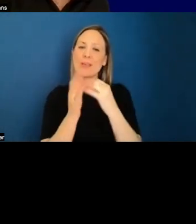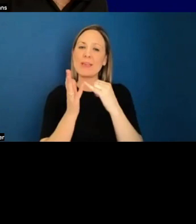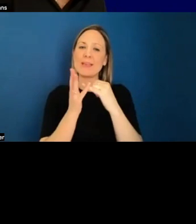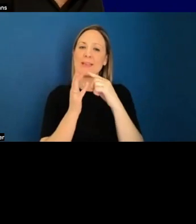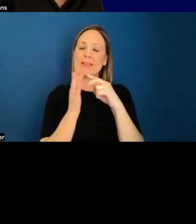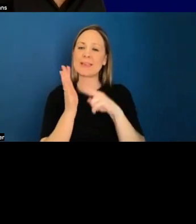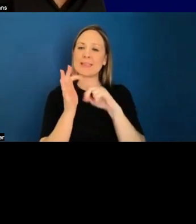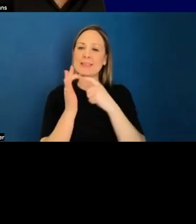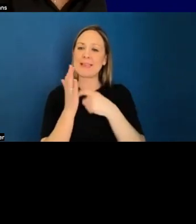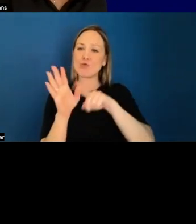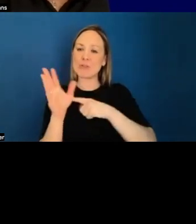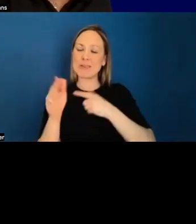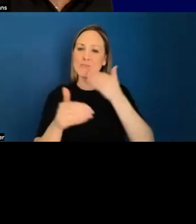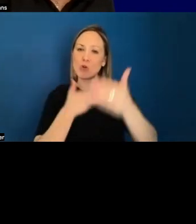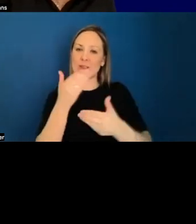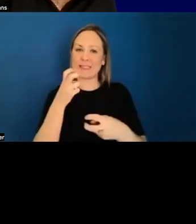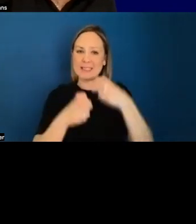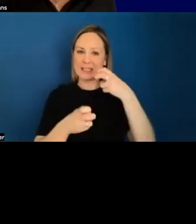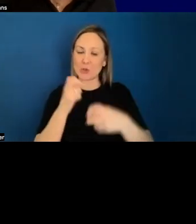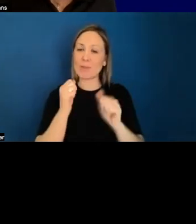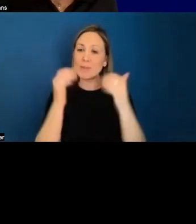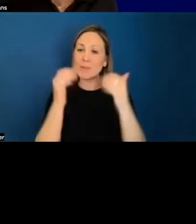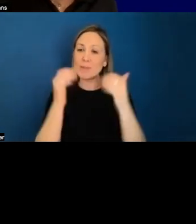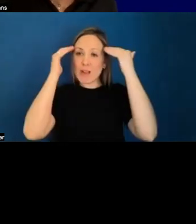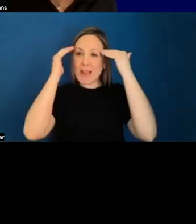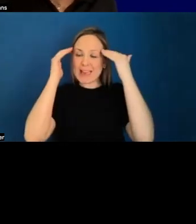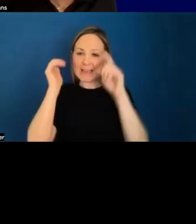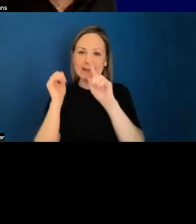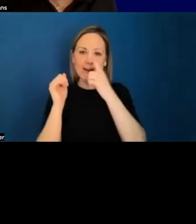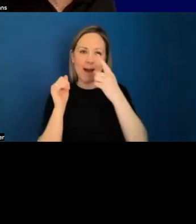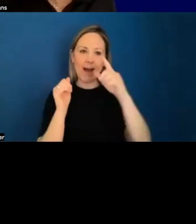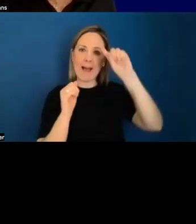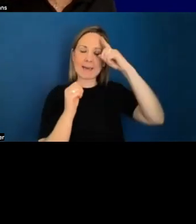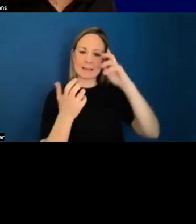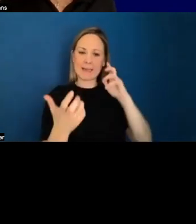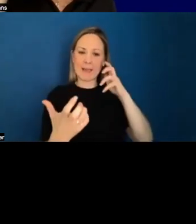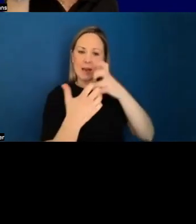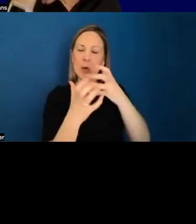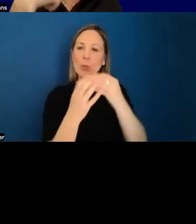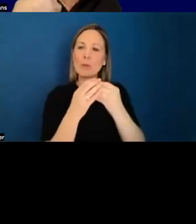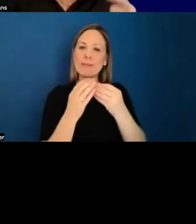where the brain may have trouble making sense of the information coming through.